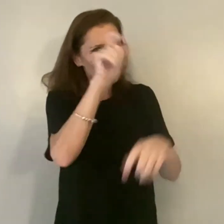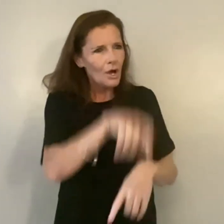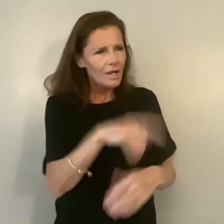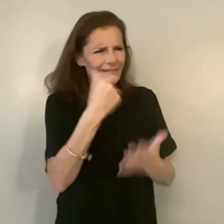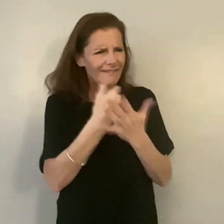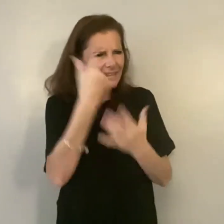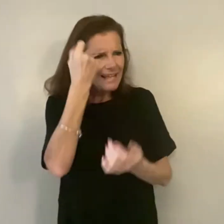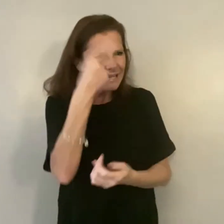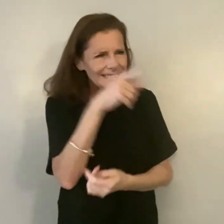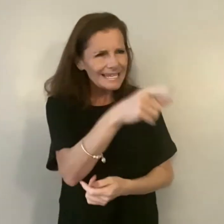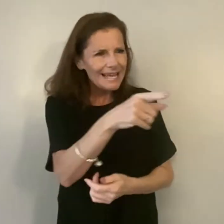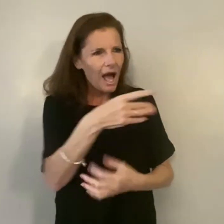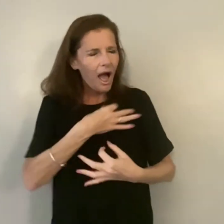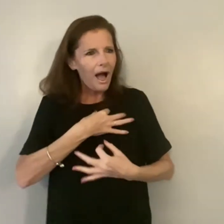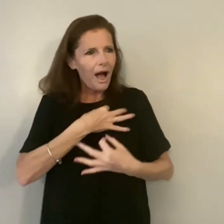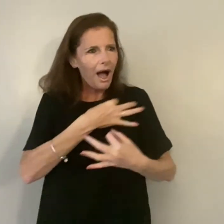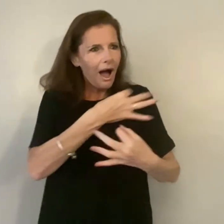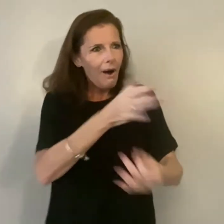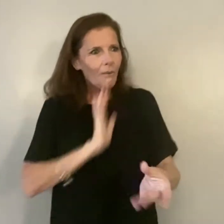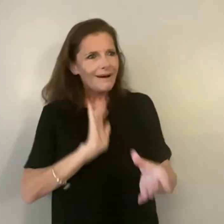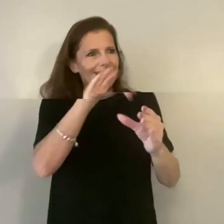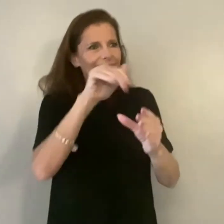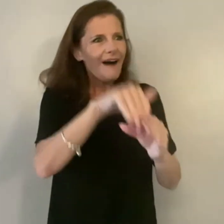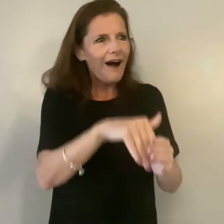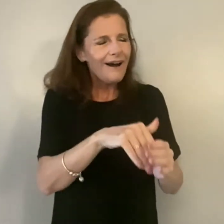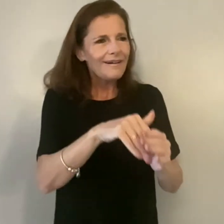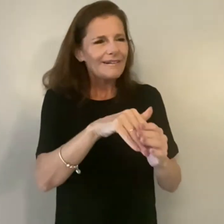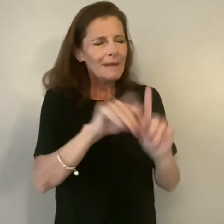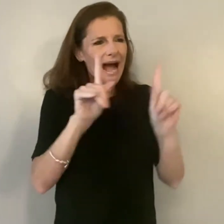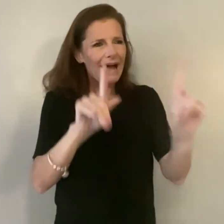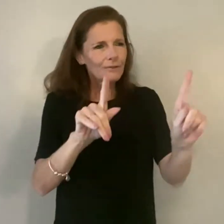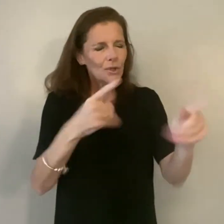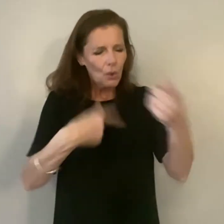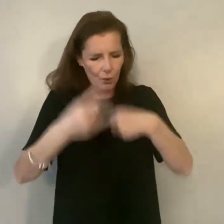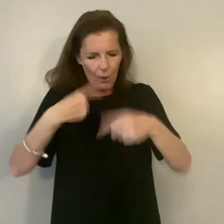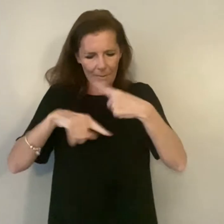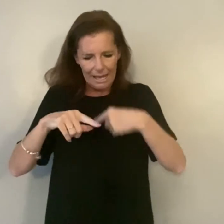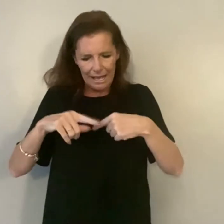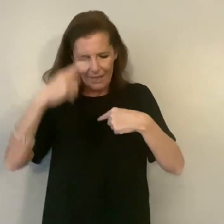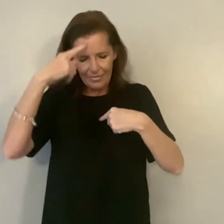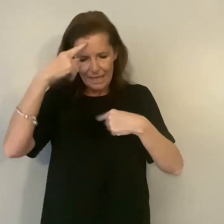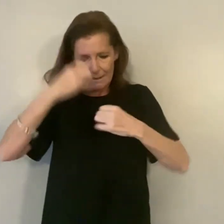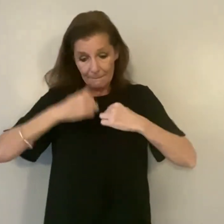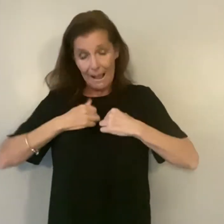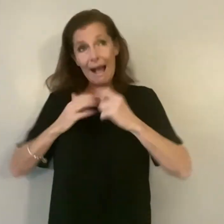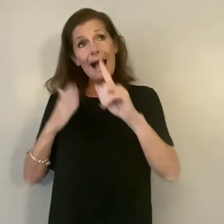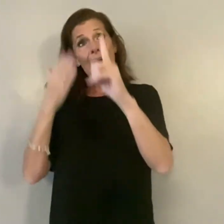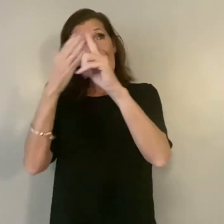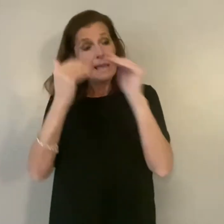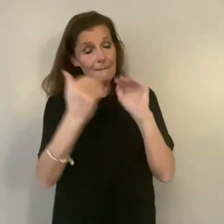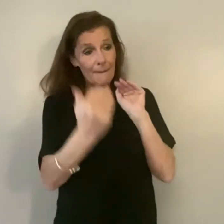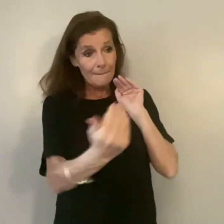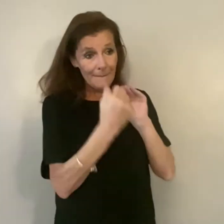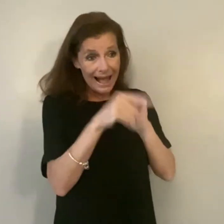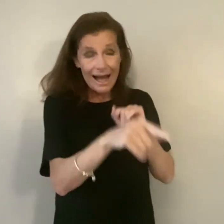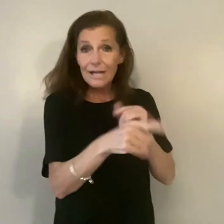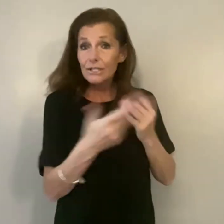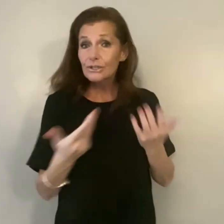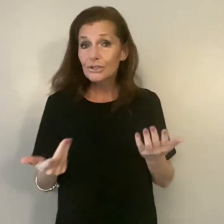this really cool idea. And it's quite hard to almost maintain that curation of your own program in any way.